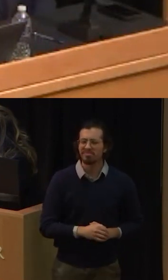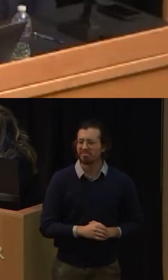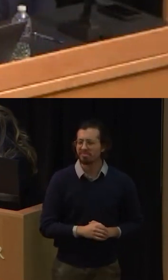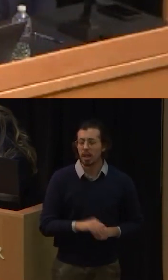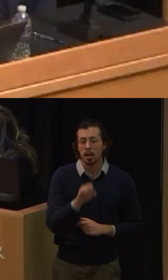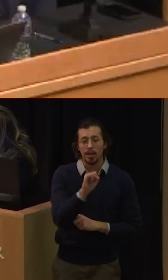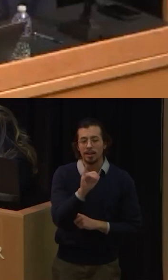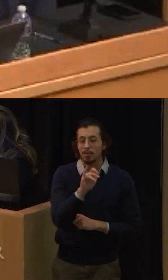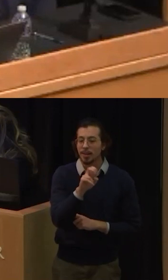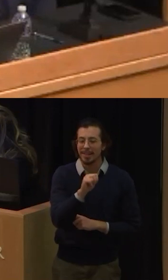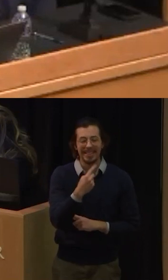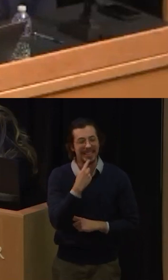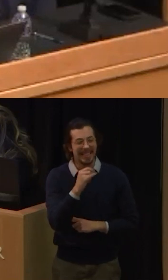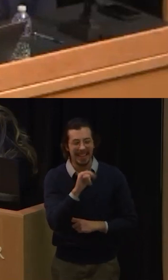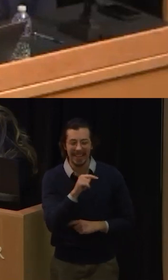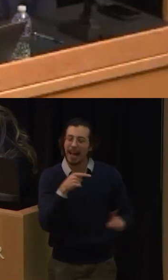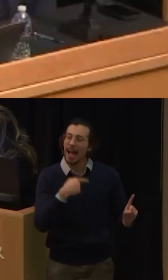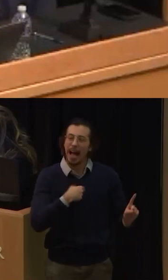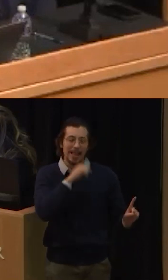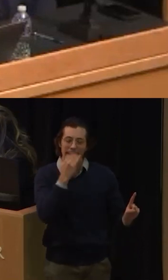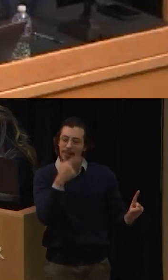Simeon said it. I love him 'cause he always says it, right?